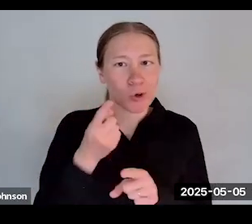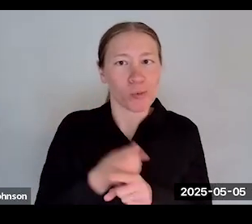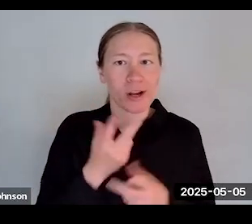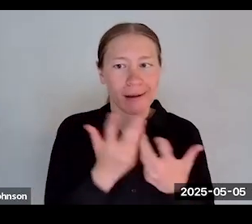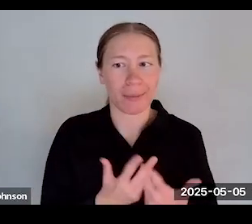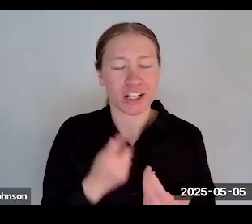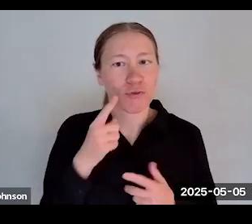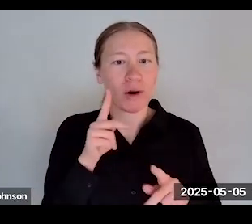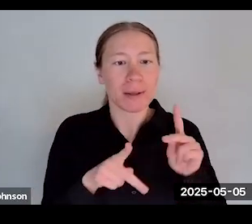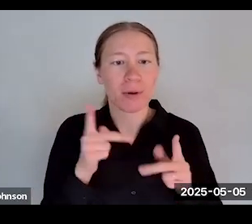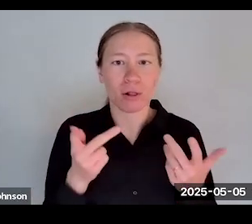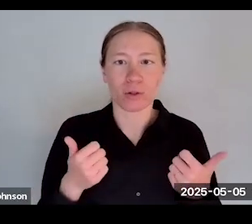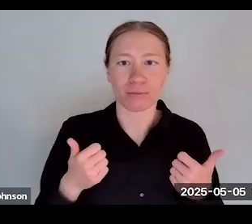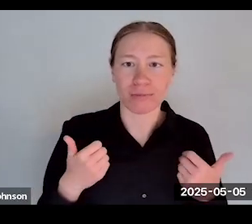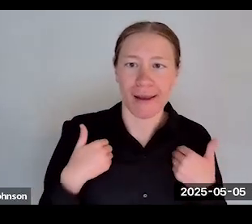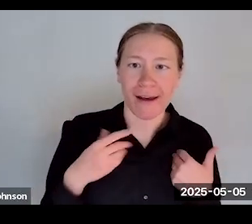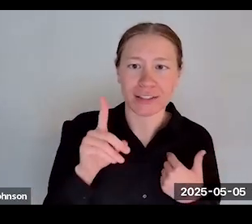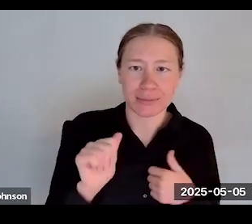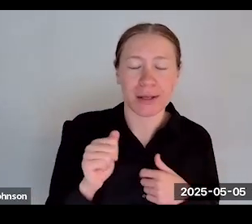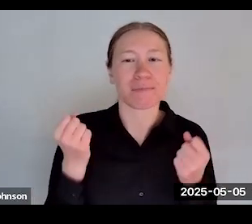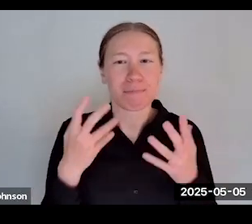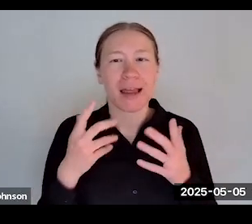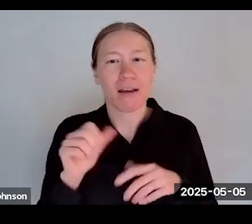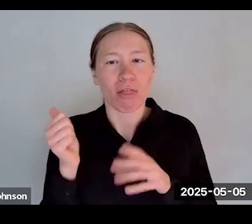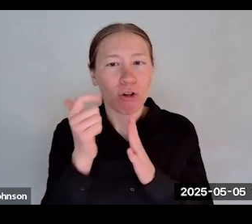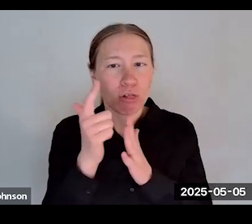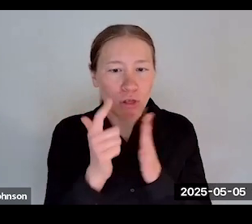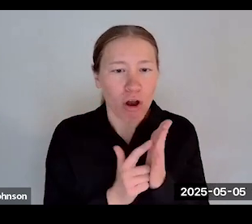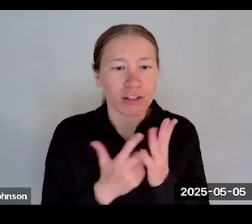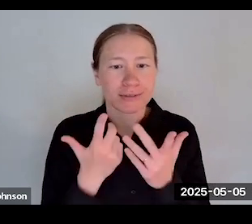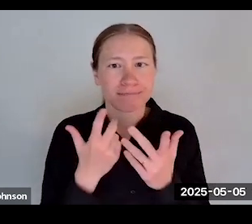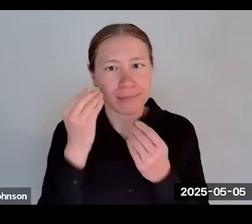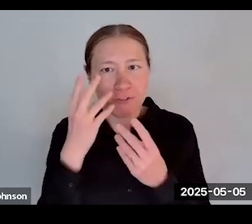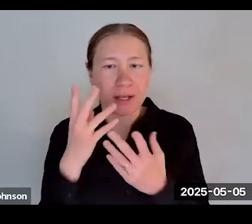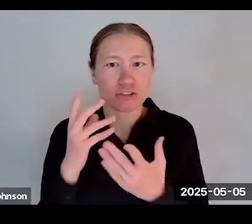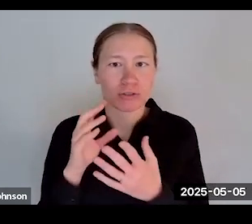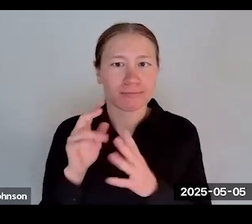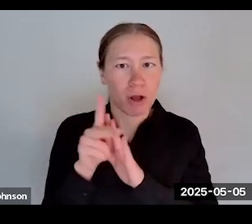There are many other laws and regulations that apply at the University of Michigan, but will be focusing primarily on the ADA.